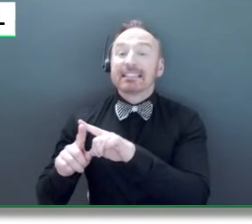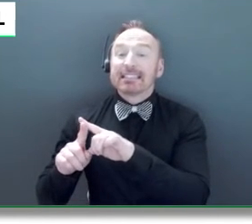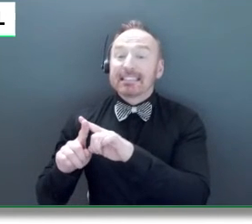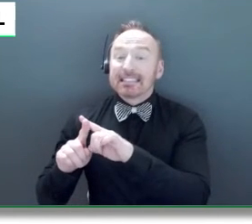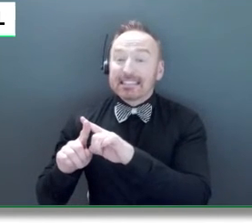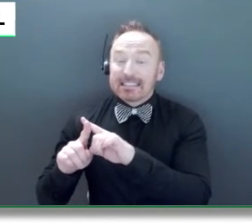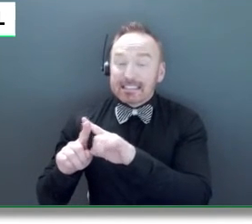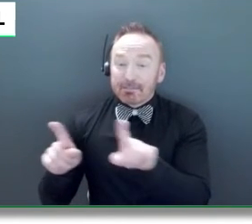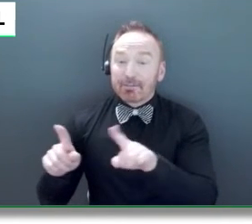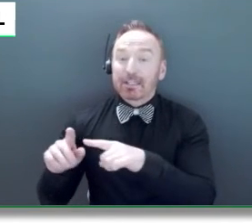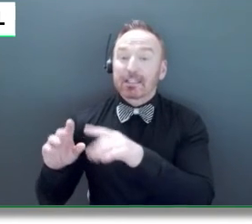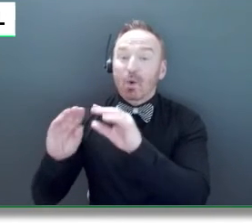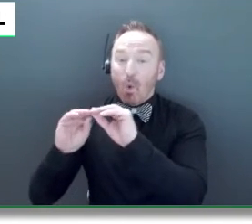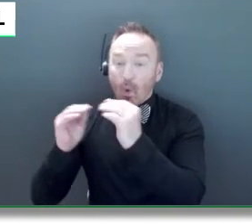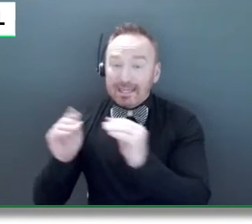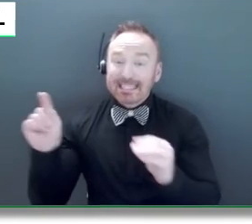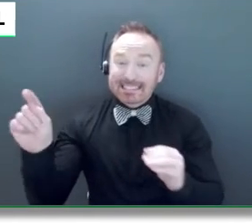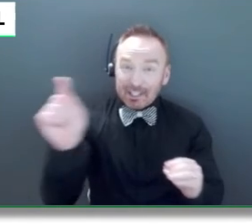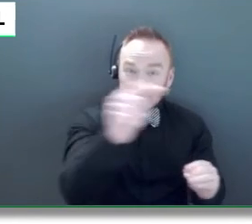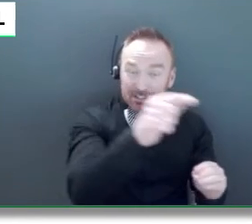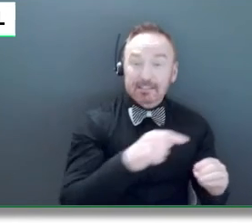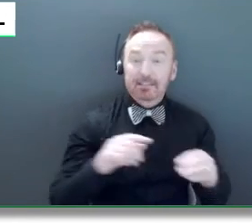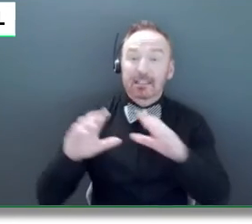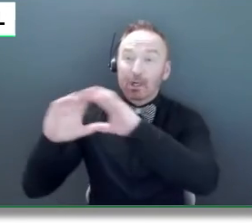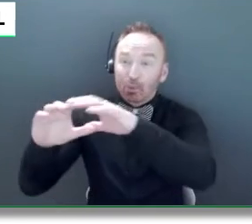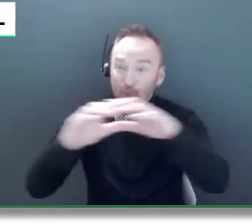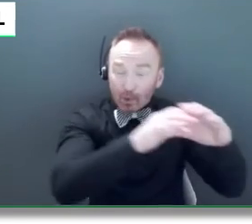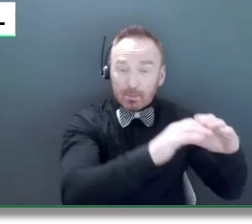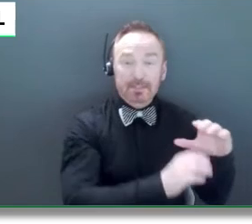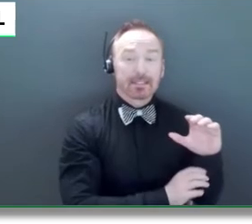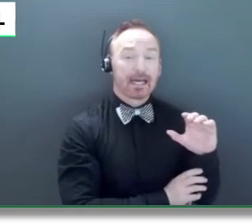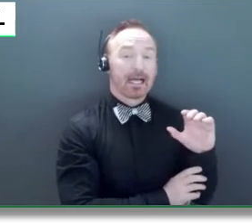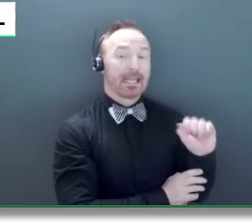and seeing where they truly want to go. And stakeholder engagement to